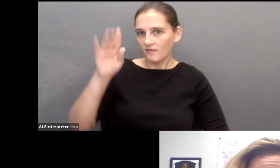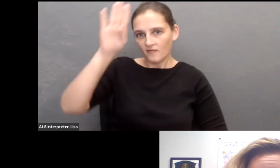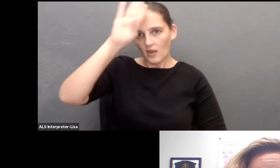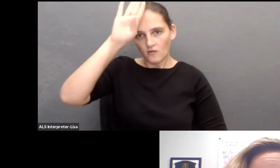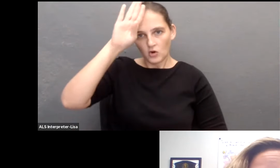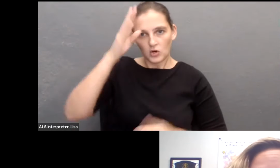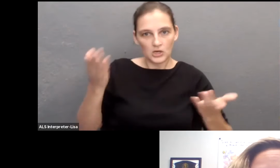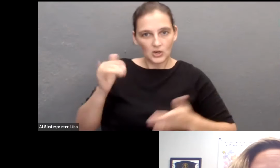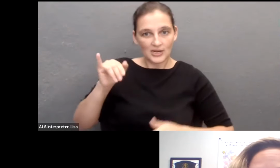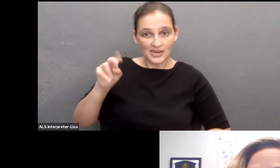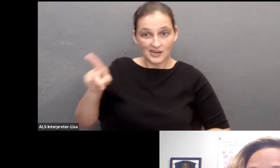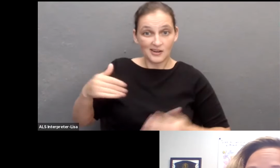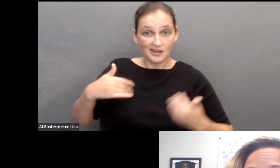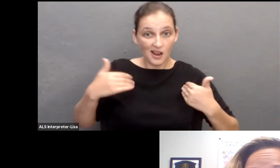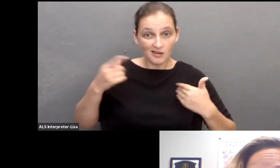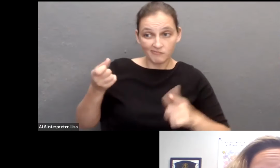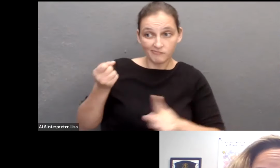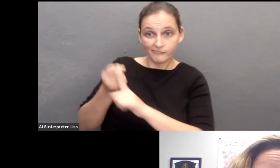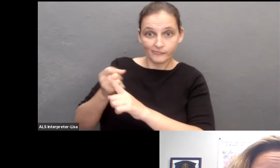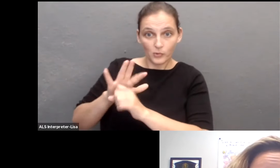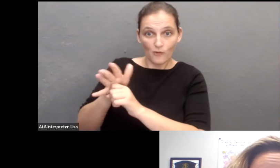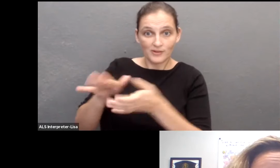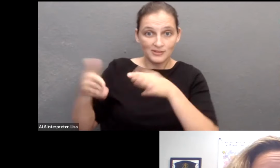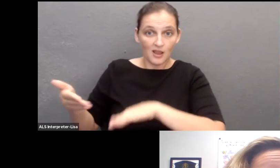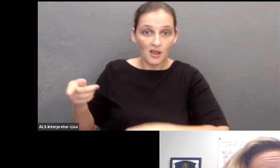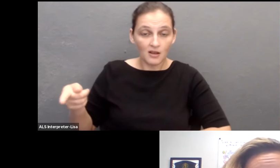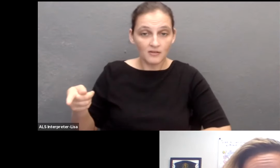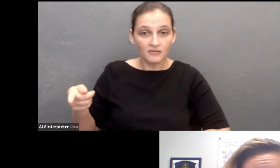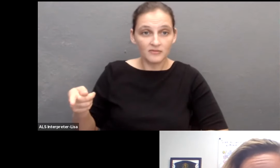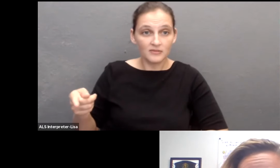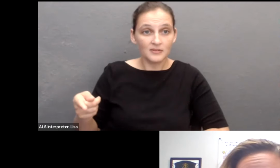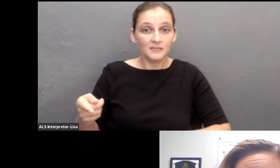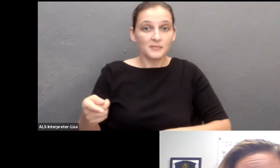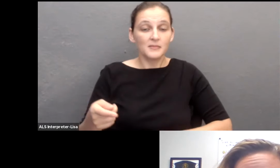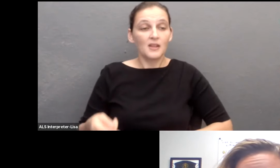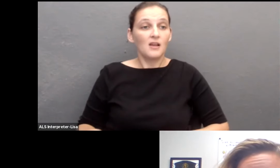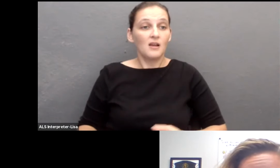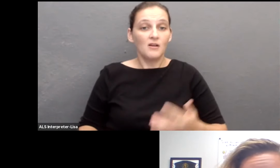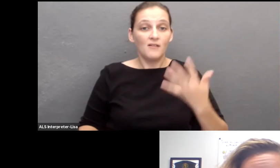a young age from COVID. The two parents have five young children who died from COVID,